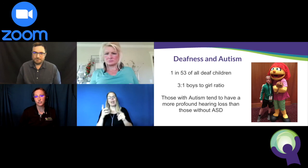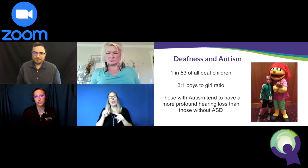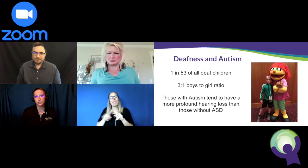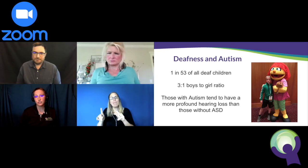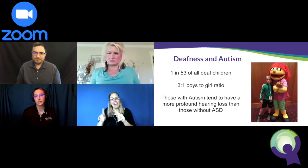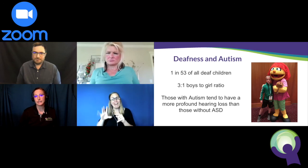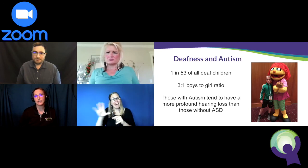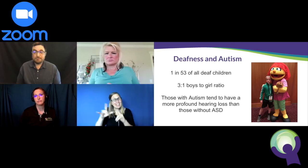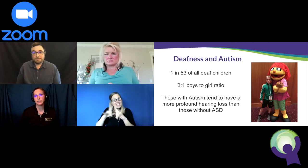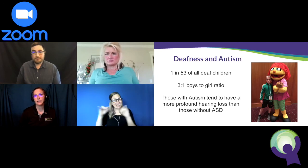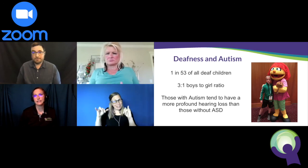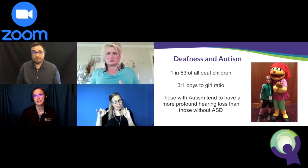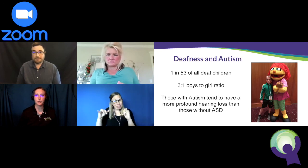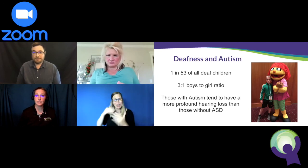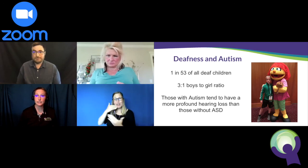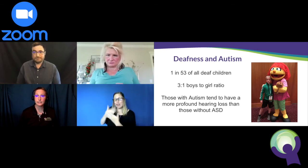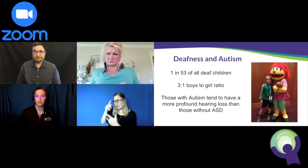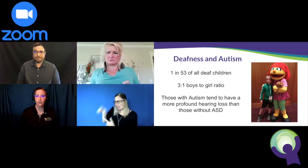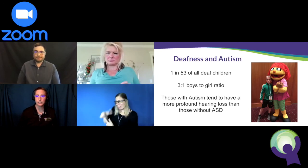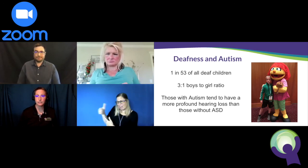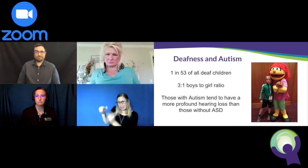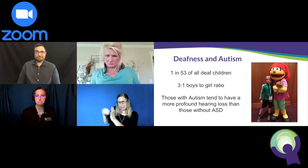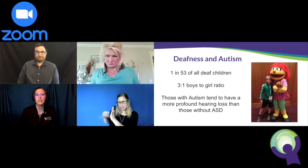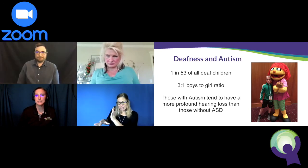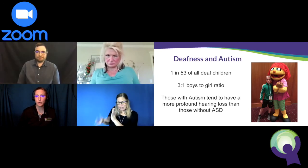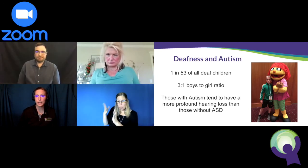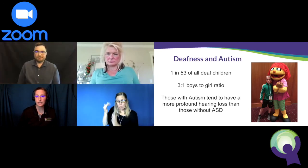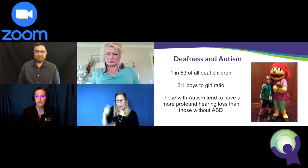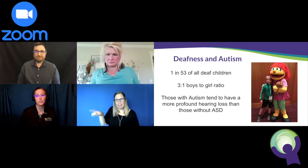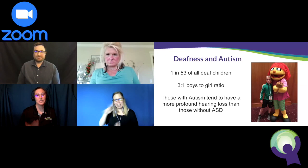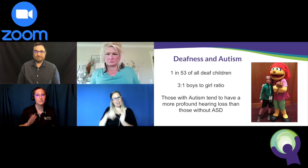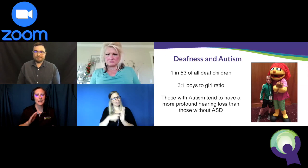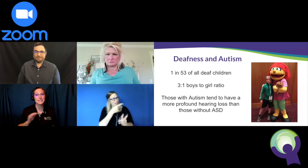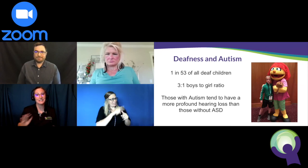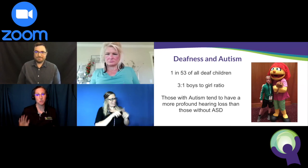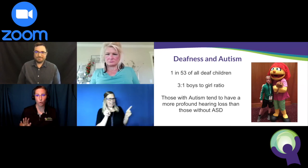students because they can realize that that person is different but it's okay too. So sometimes ignoring